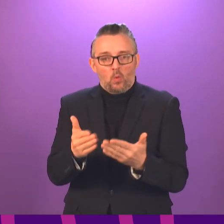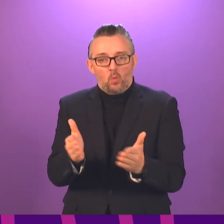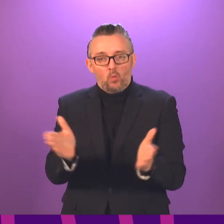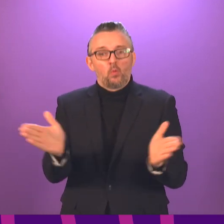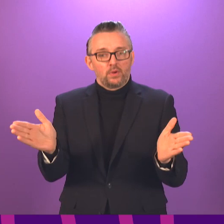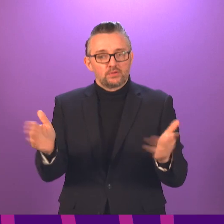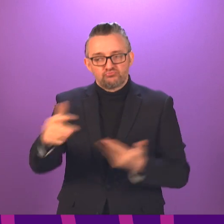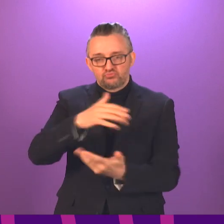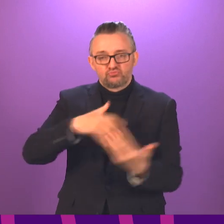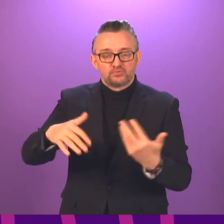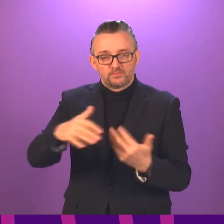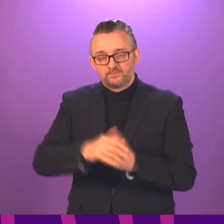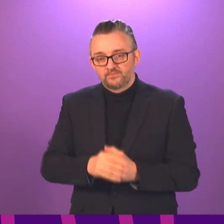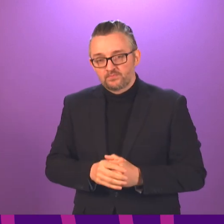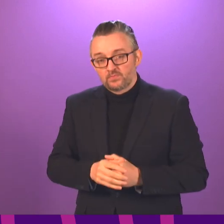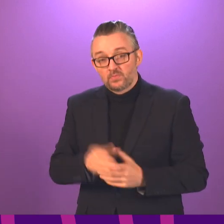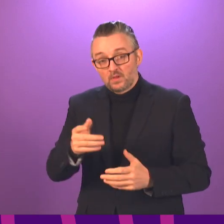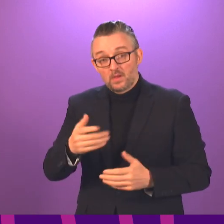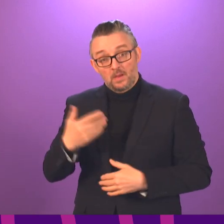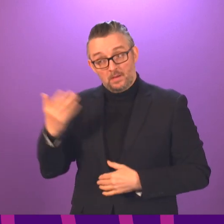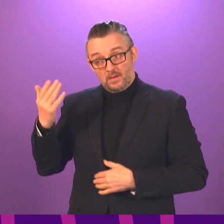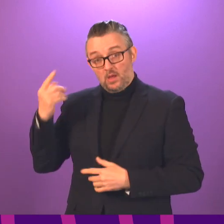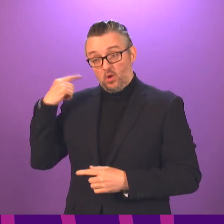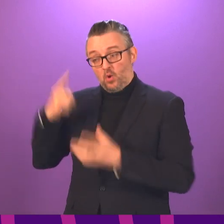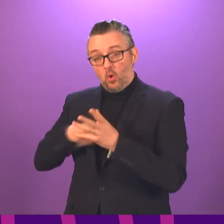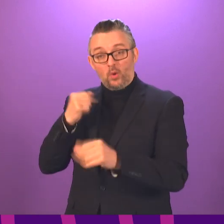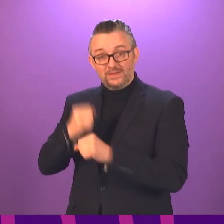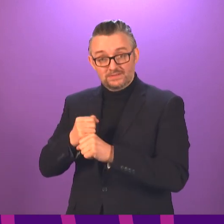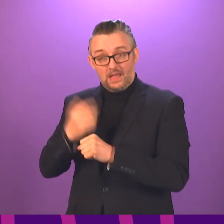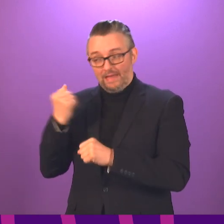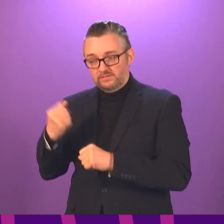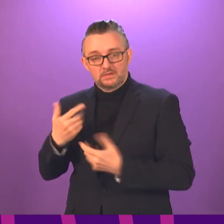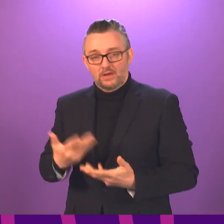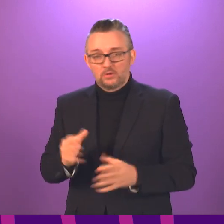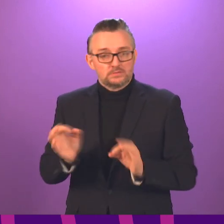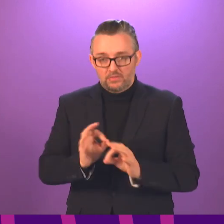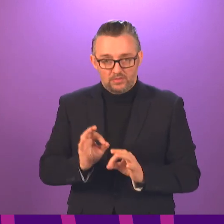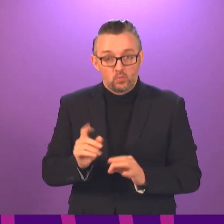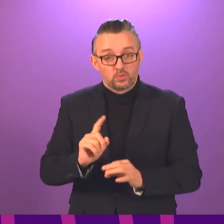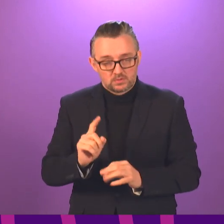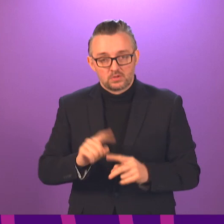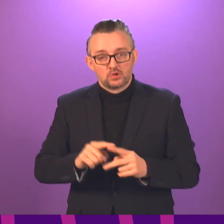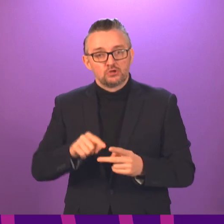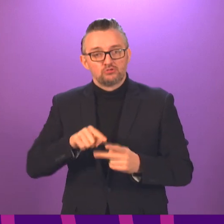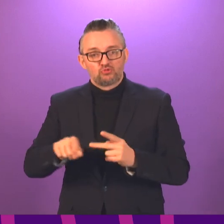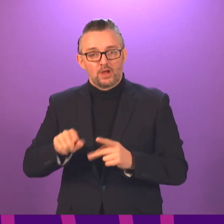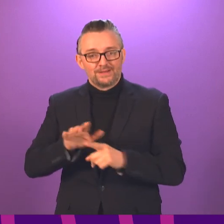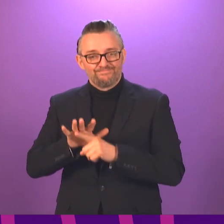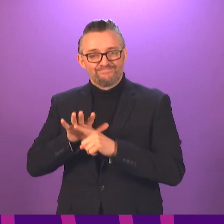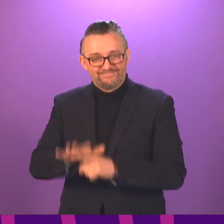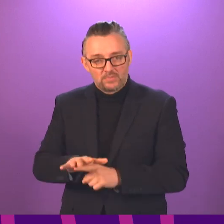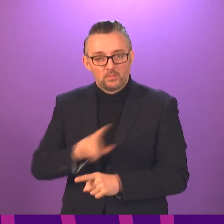The additional factor that we have now that we did not have last August, of course, is what we hope will be the suppressive effect of the vaccine.